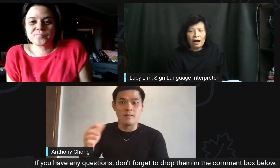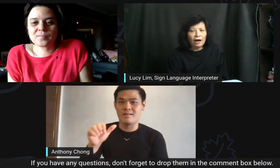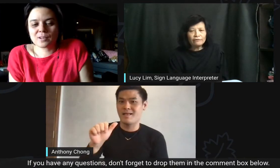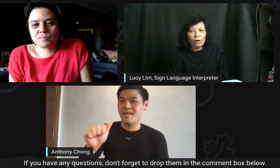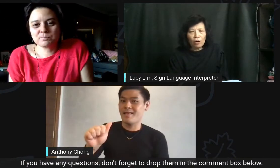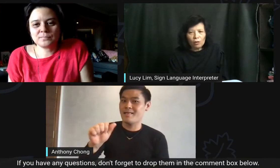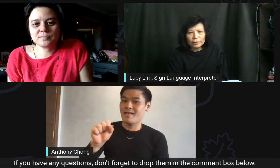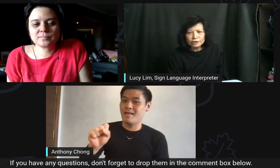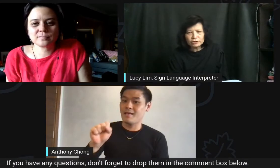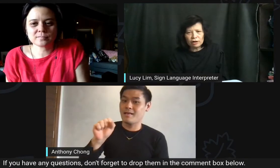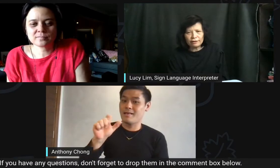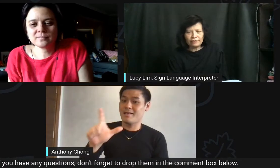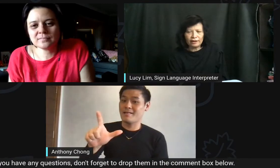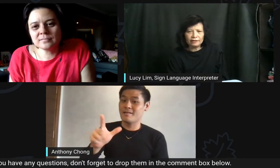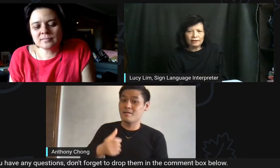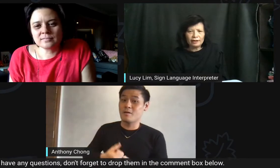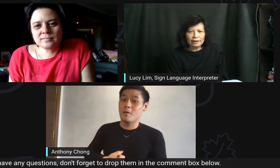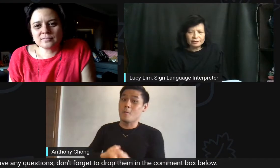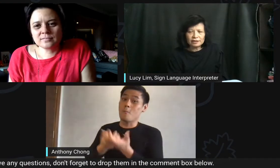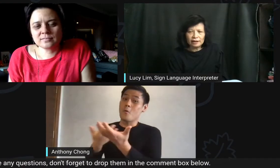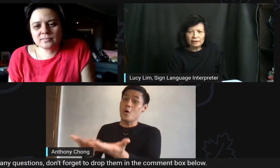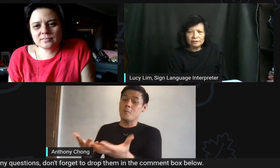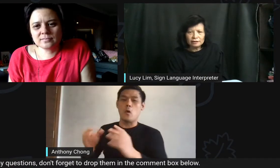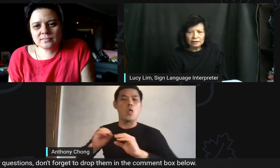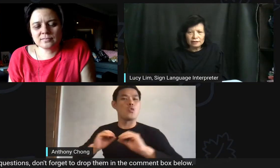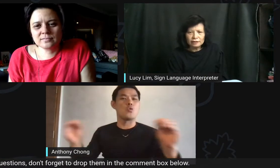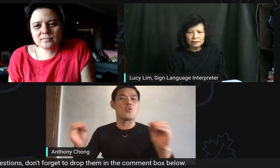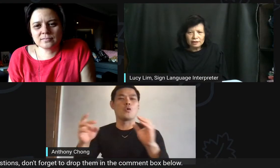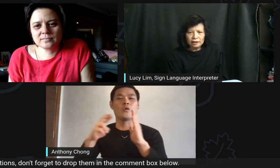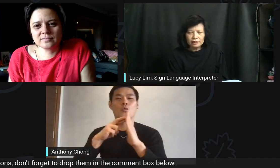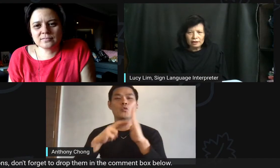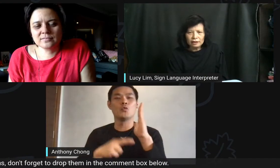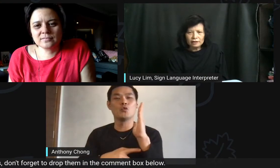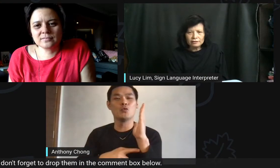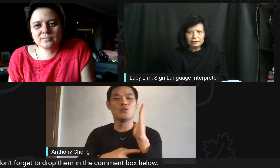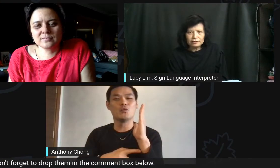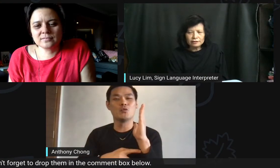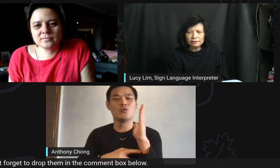I always thought that ASL